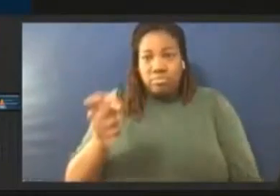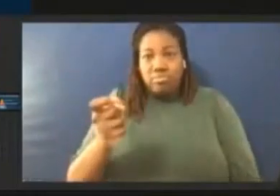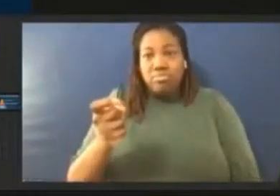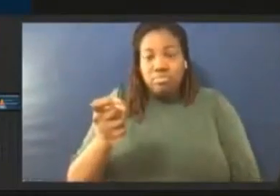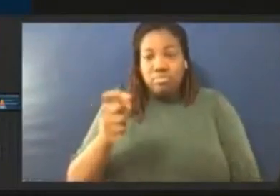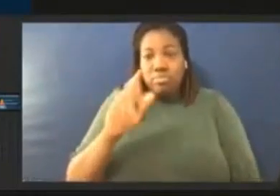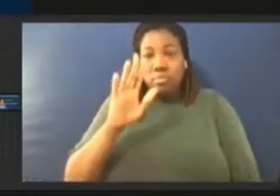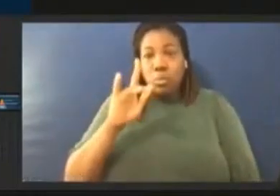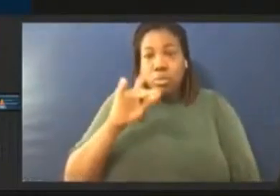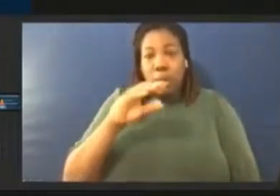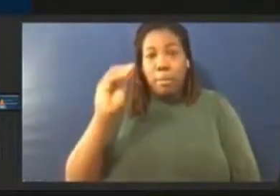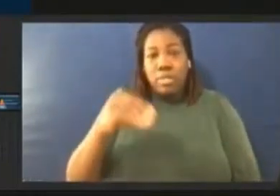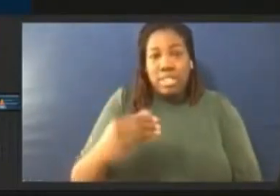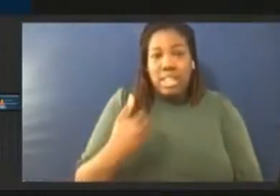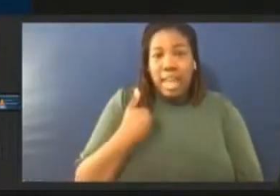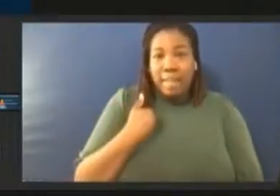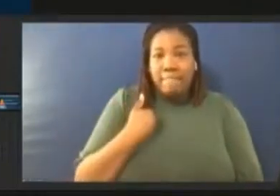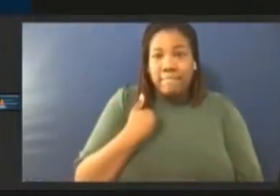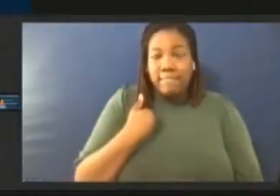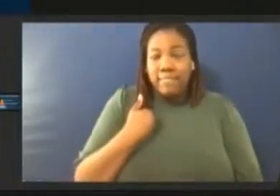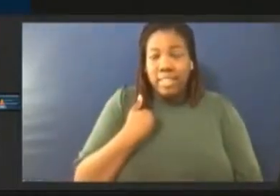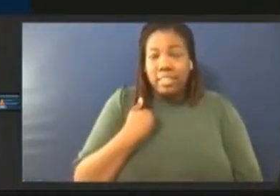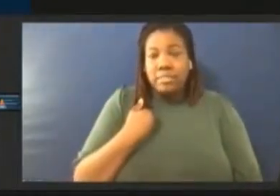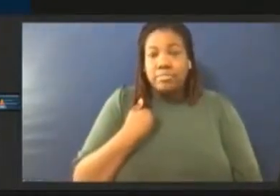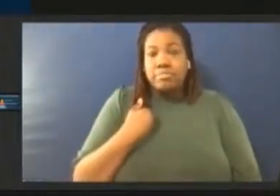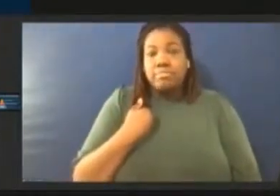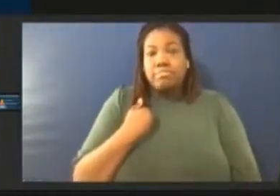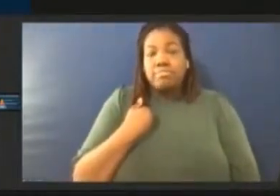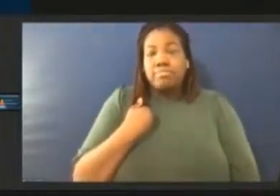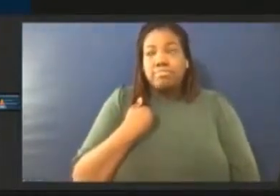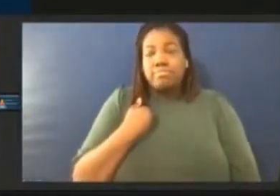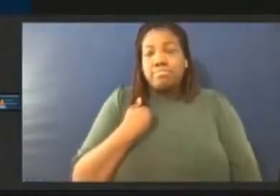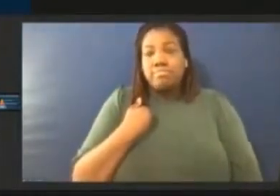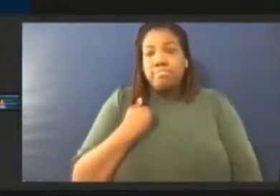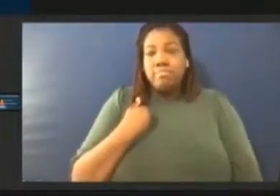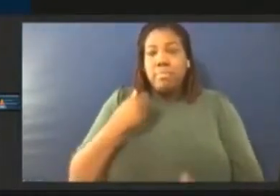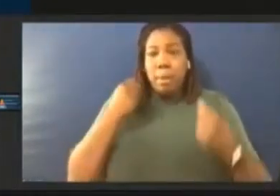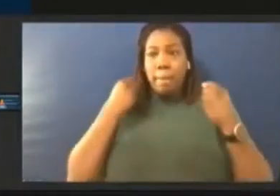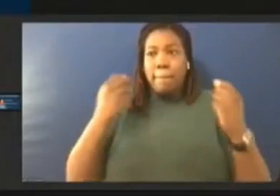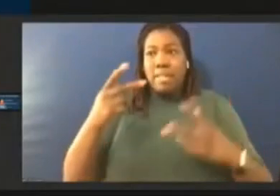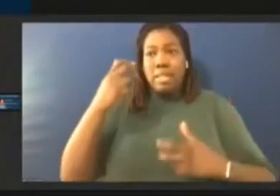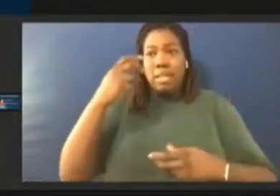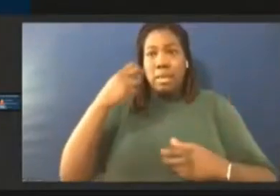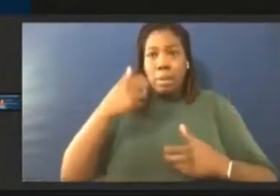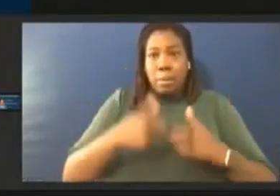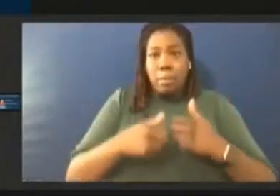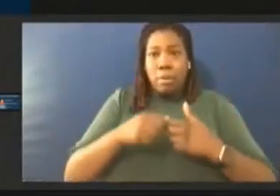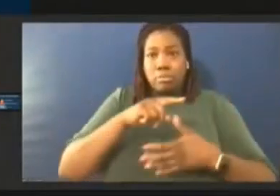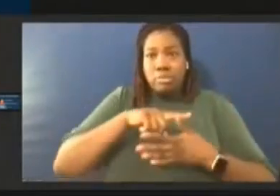And there are two -- there are a number of problems with the way we address mental health